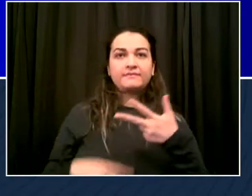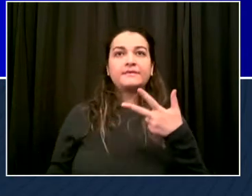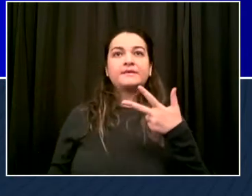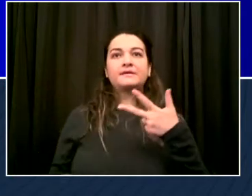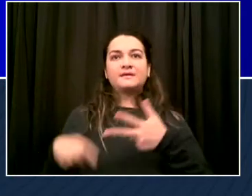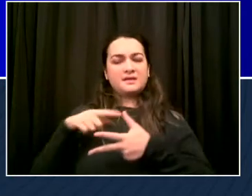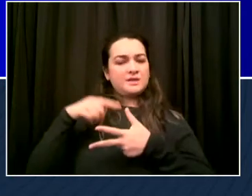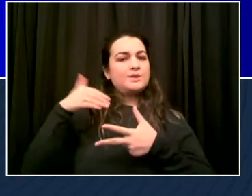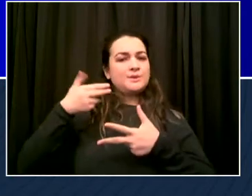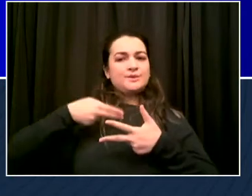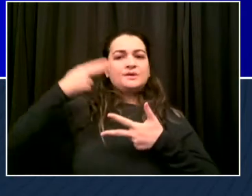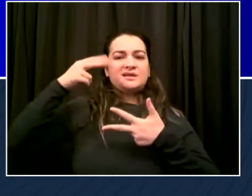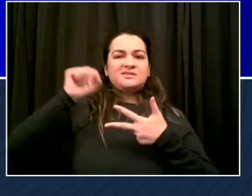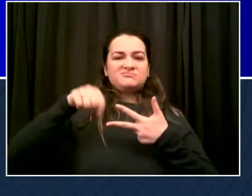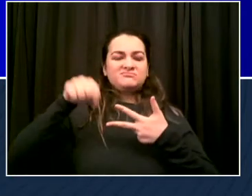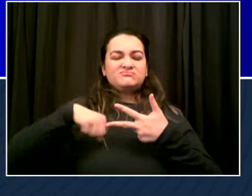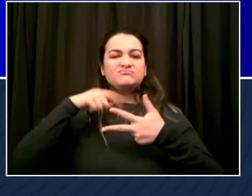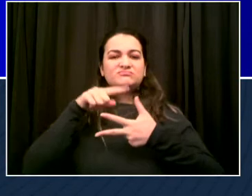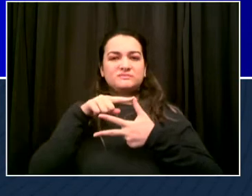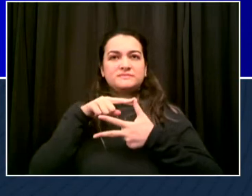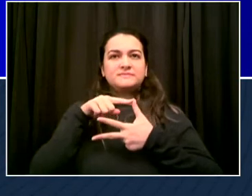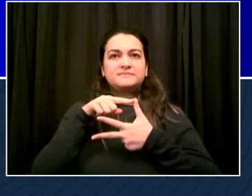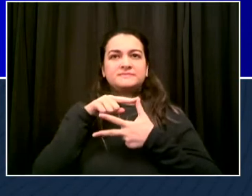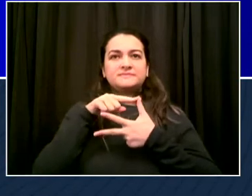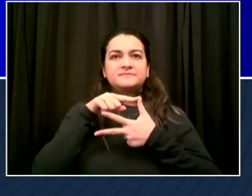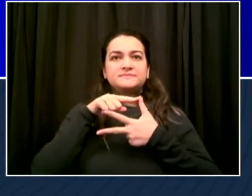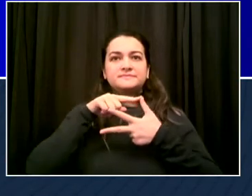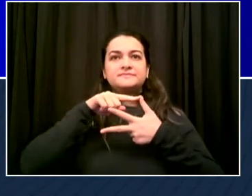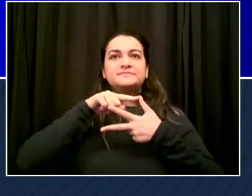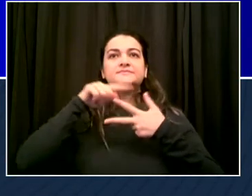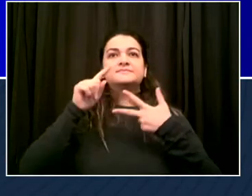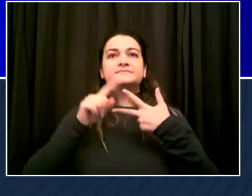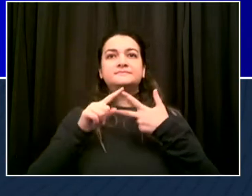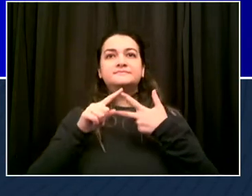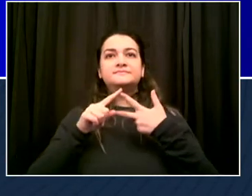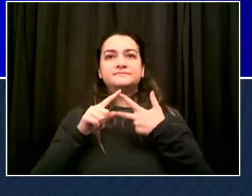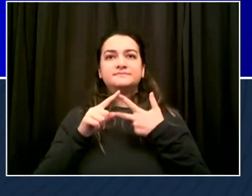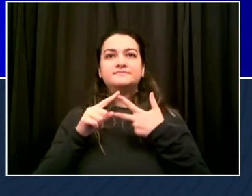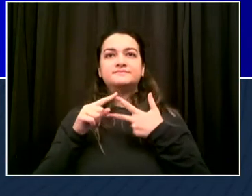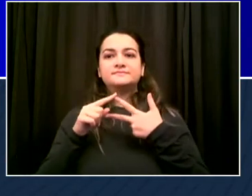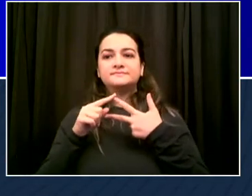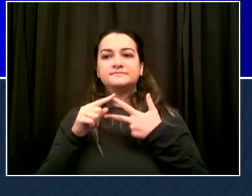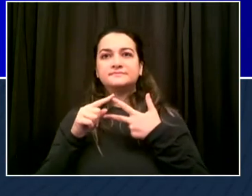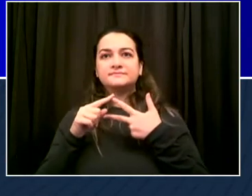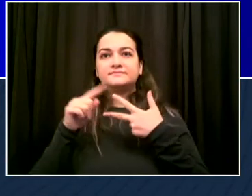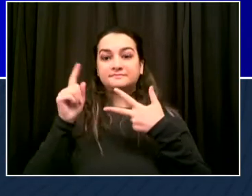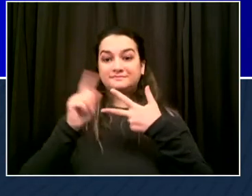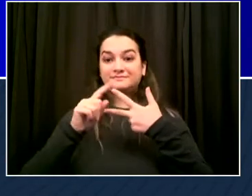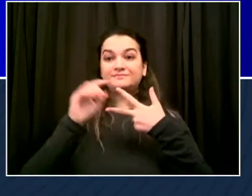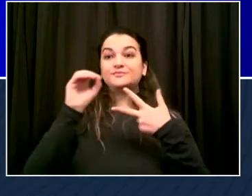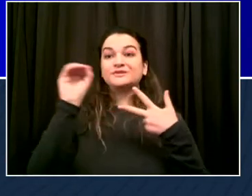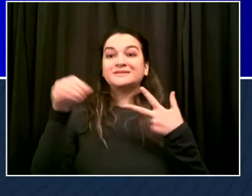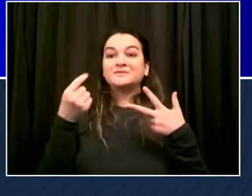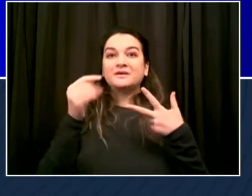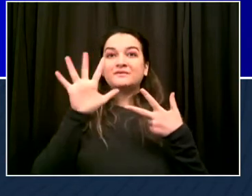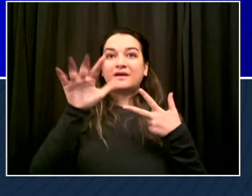YORK CITY HOSPITALS. HOSPITALIZATION